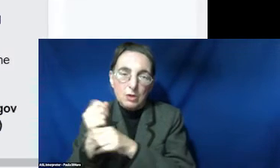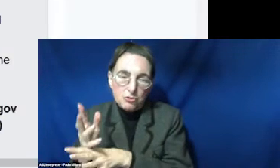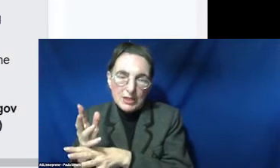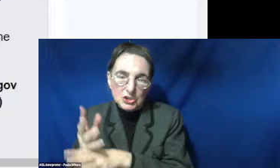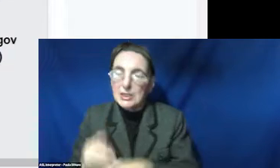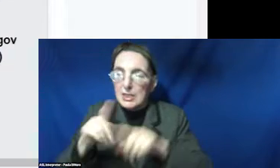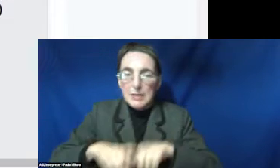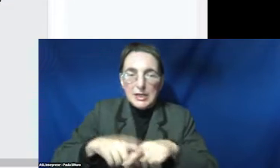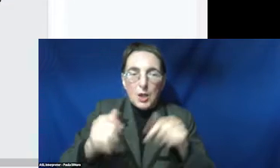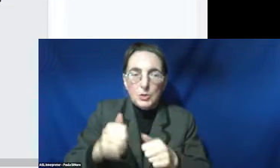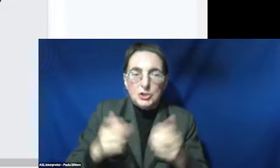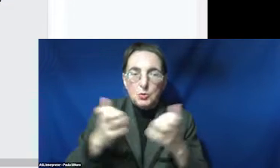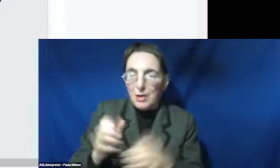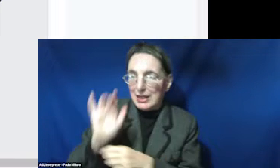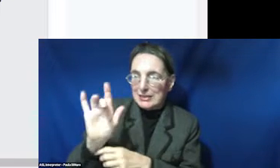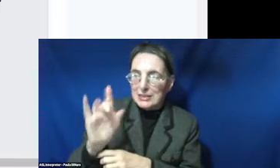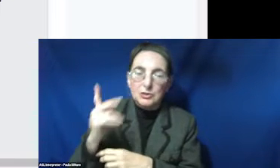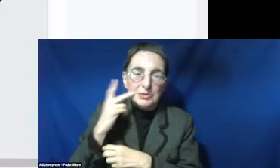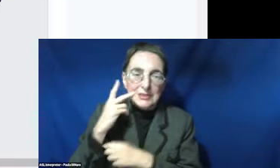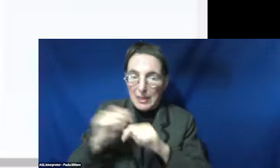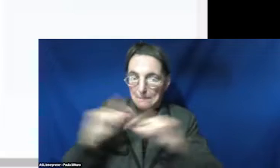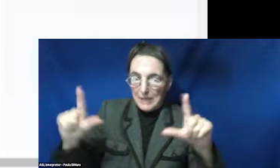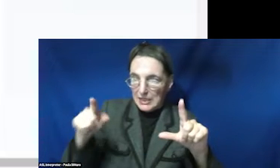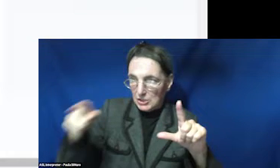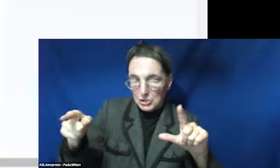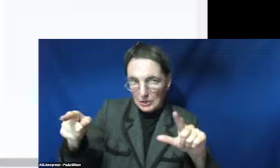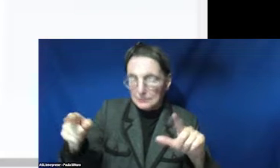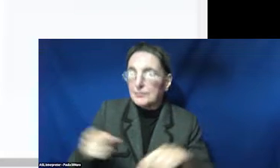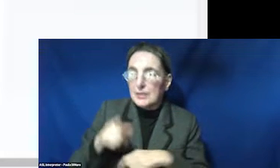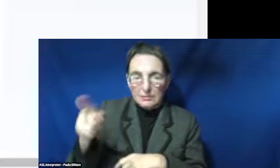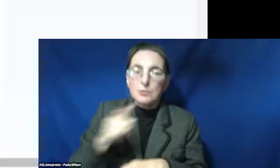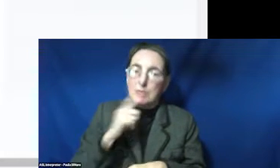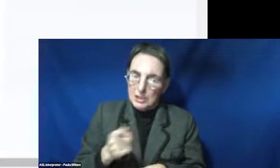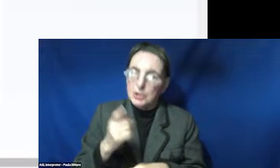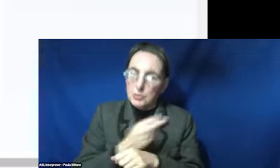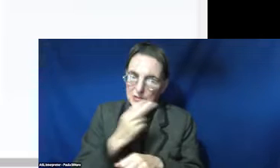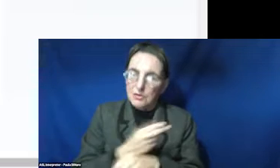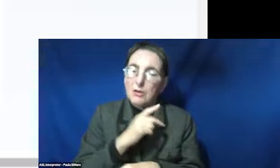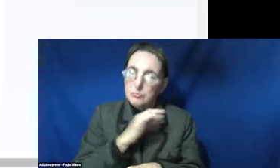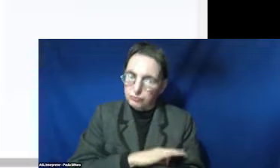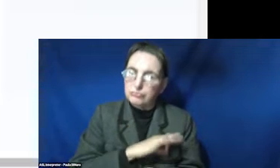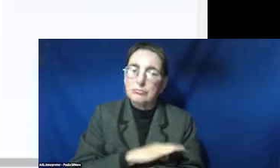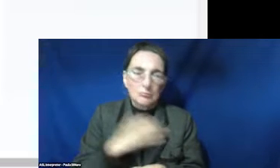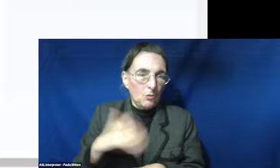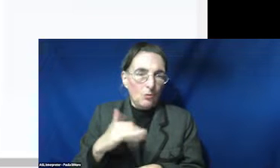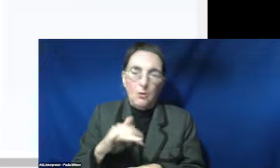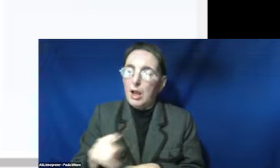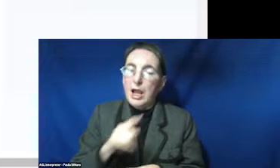And you see a page that looks like this. This is very useful. I highly recommend that you navigate to here and bookmark it.